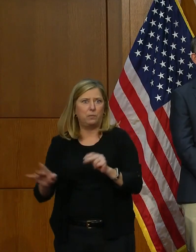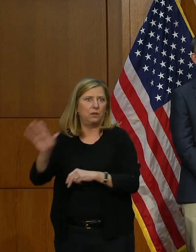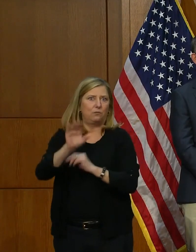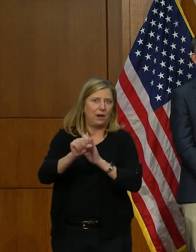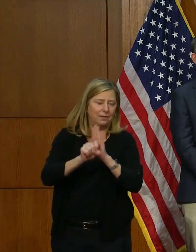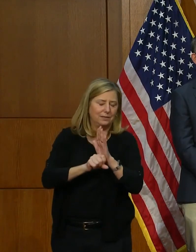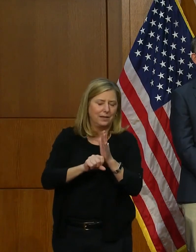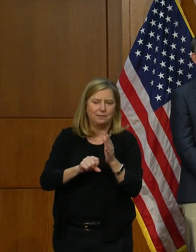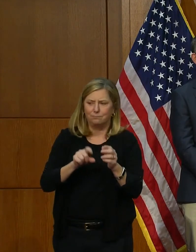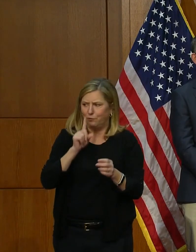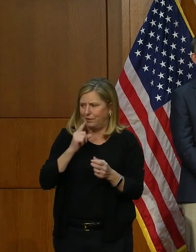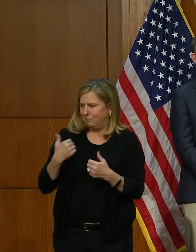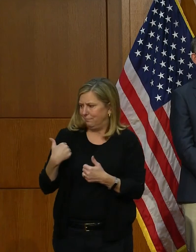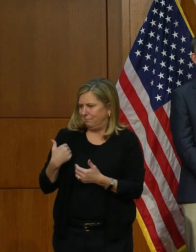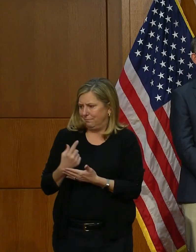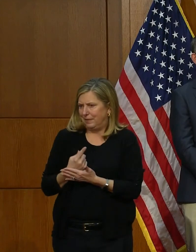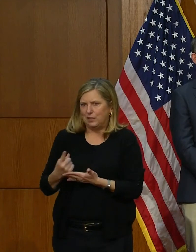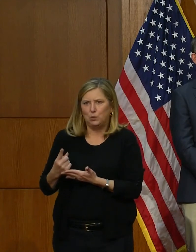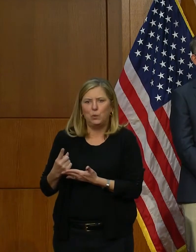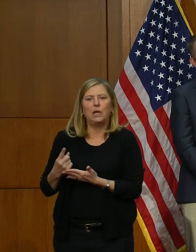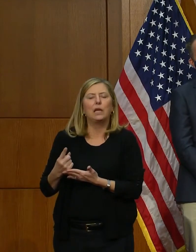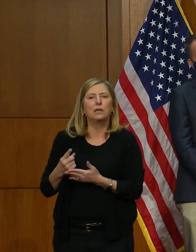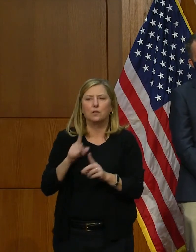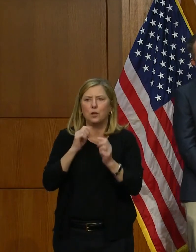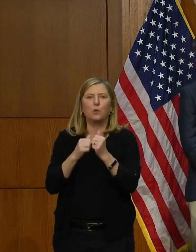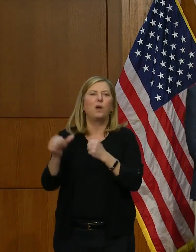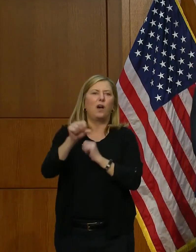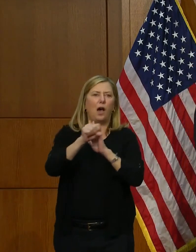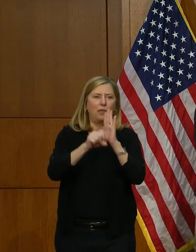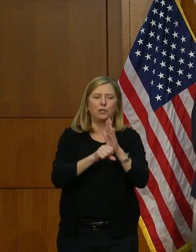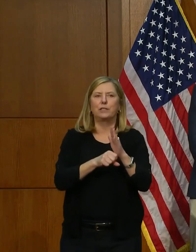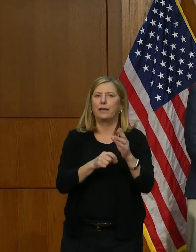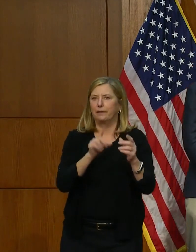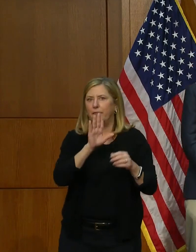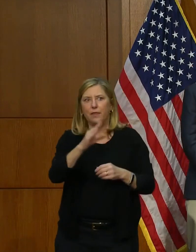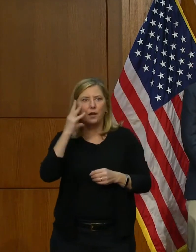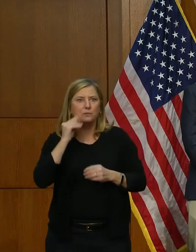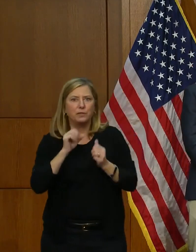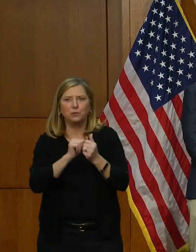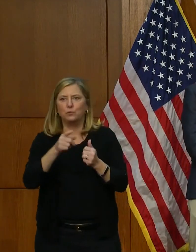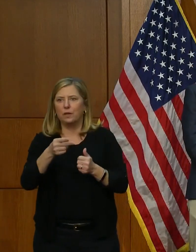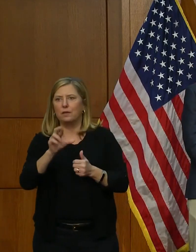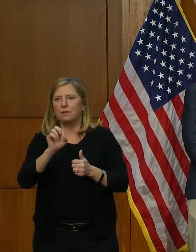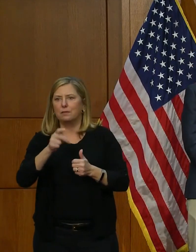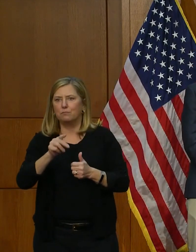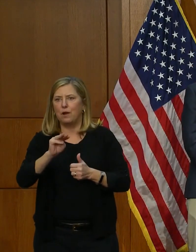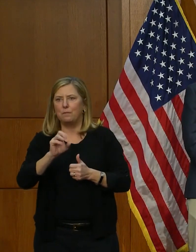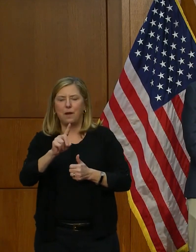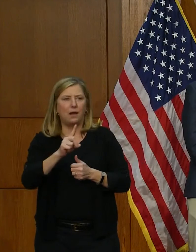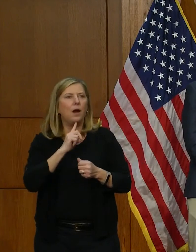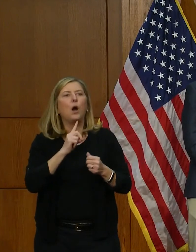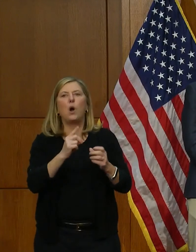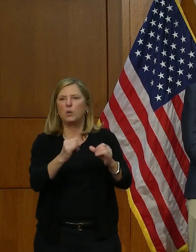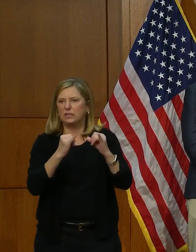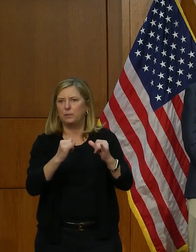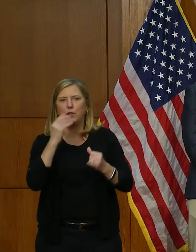WEEKLY CALL WITH MY COUNTERPARTS FROM ACROSS THE STATE. IN FACT, WE WERE JUST ON WITH THE STATE EARLIER THIS WEEK THAT WAS TALKING ABOUT